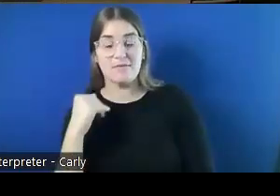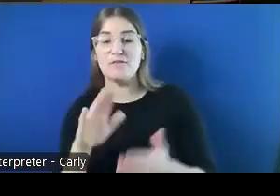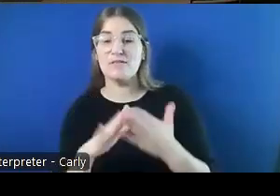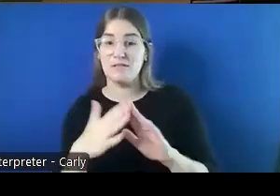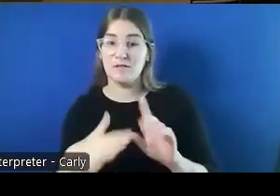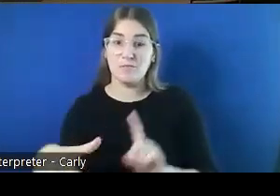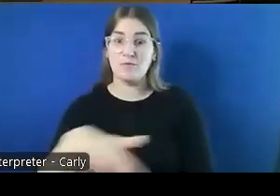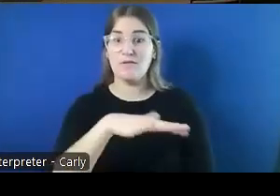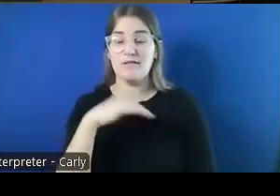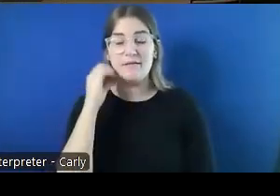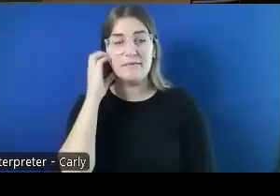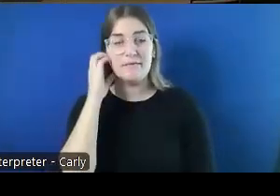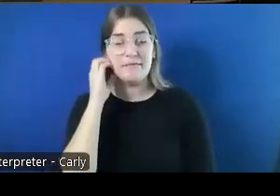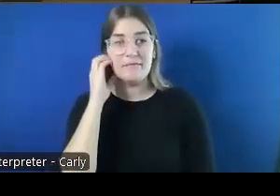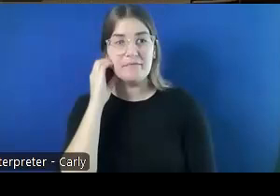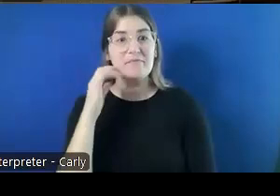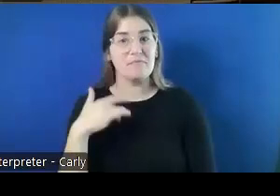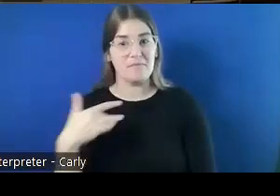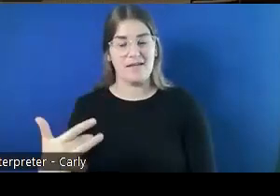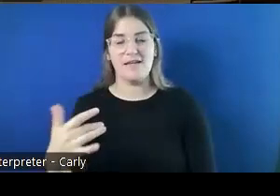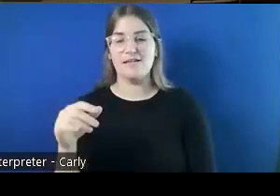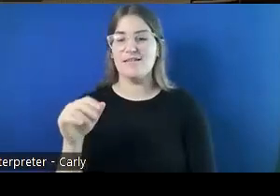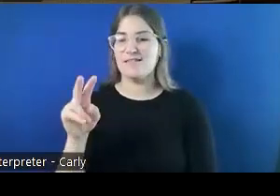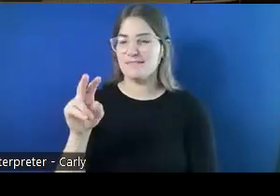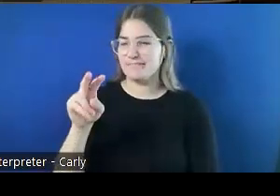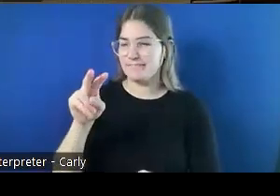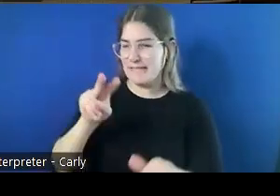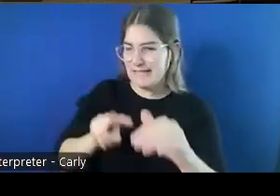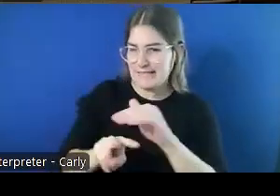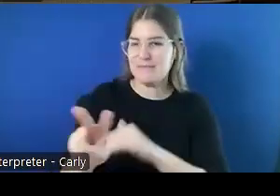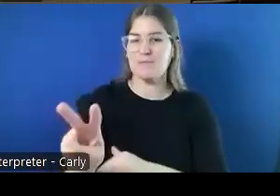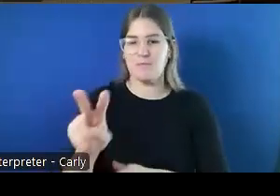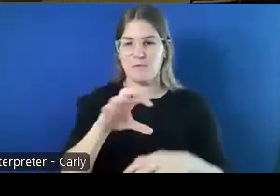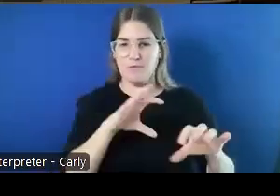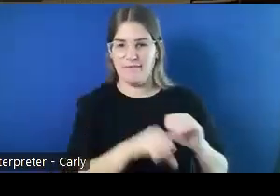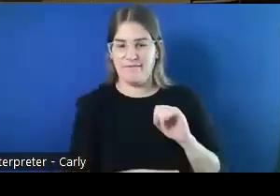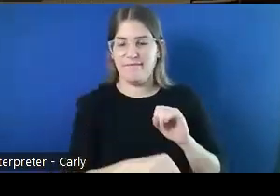primarily were in kind of anticipatory grief and this idea of end of life and you know I